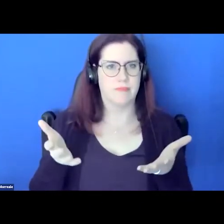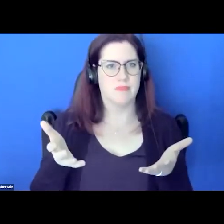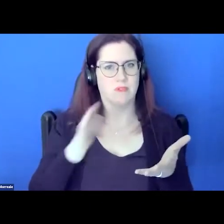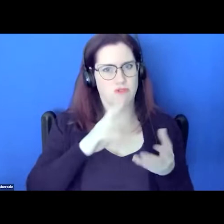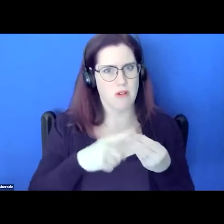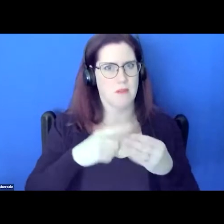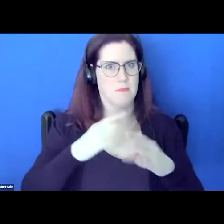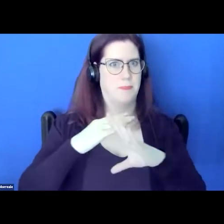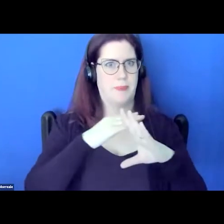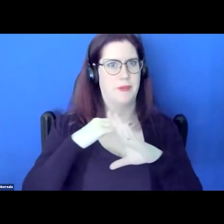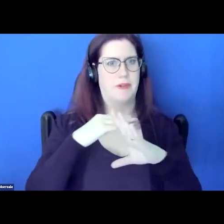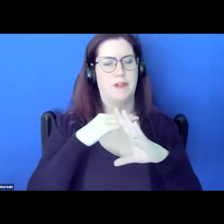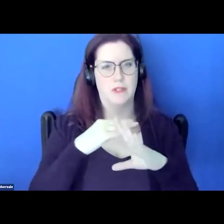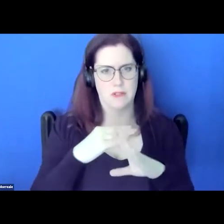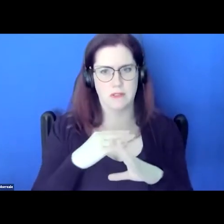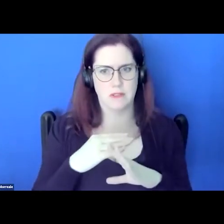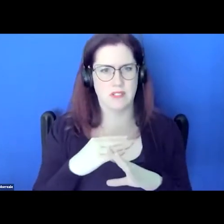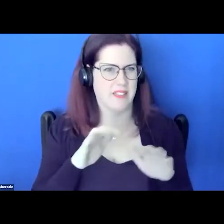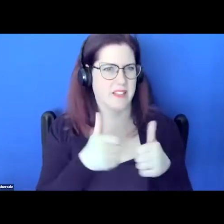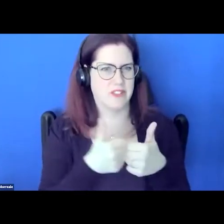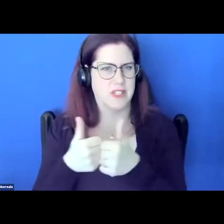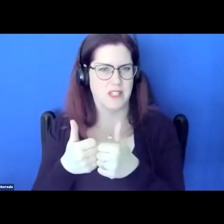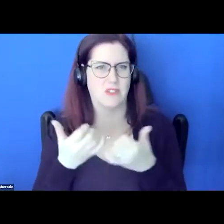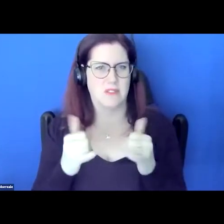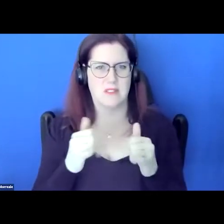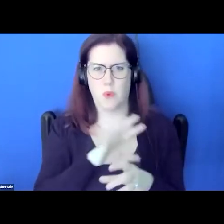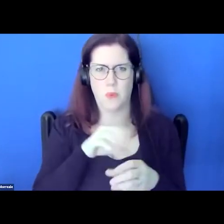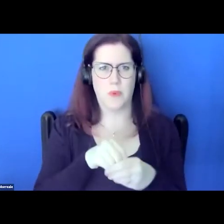that still exist in tribal communities and data collection.